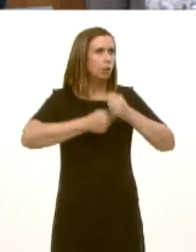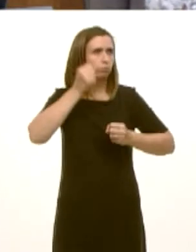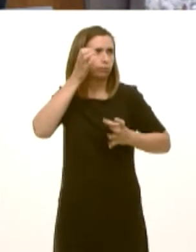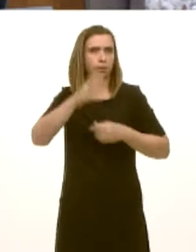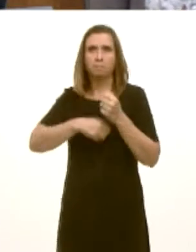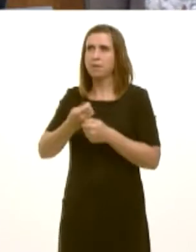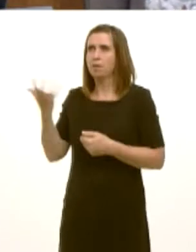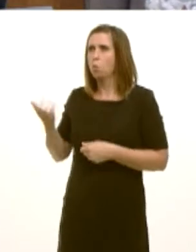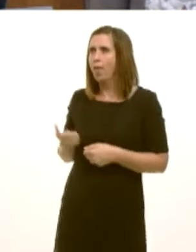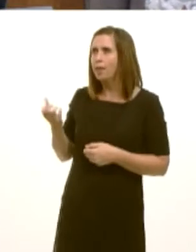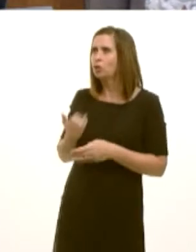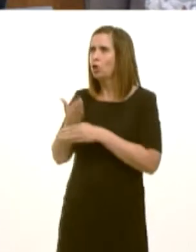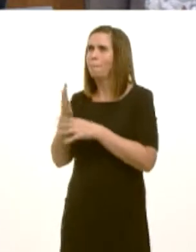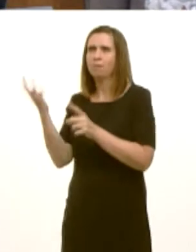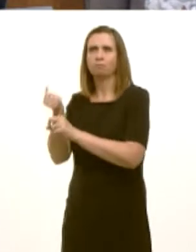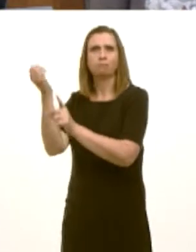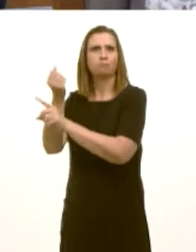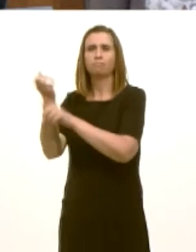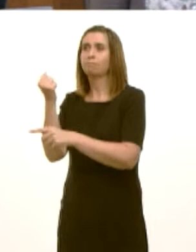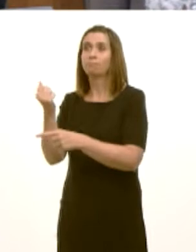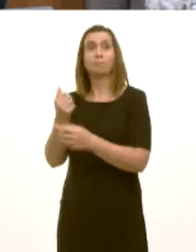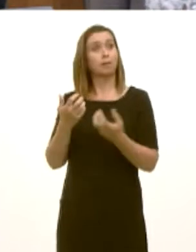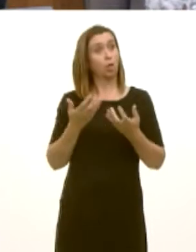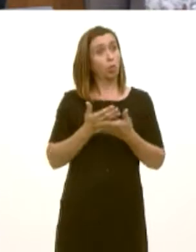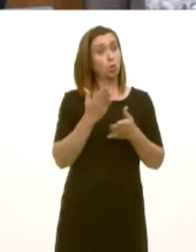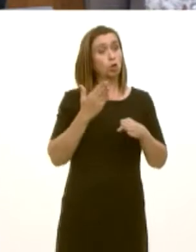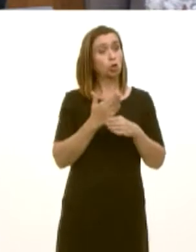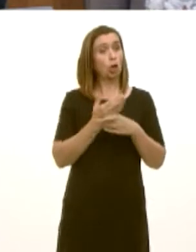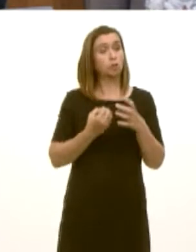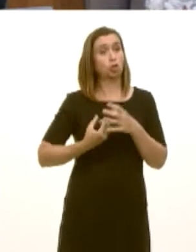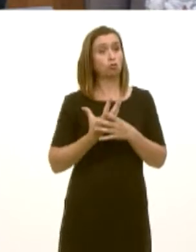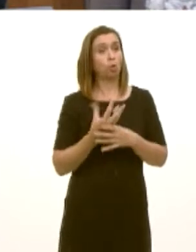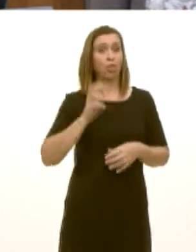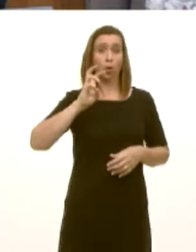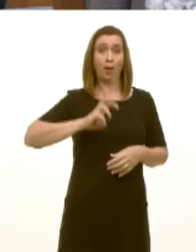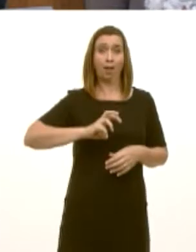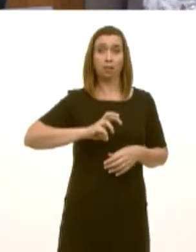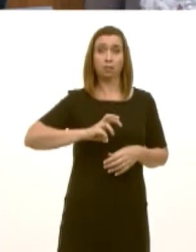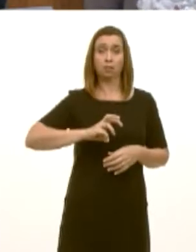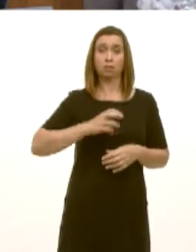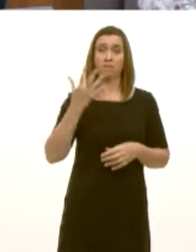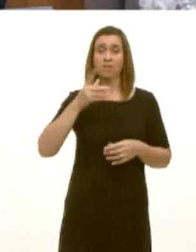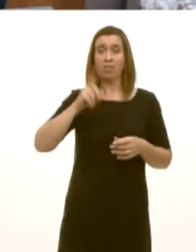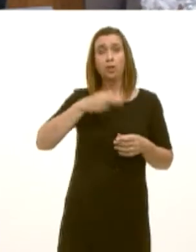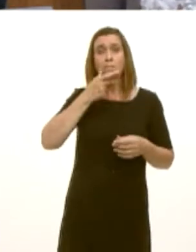One of the ways weíve done that, of course, is through Jobs Growth Wales, with almost 15,000 young people finding a meaningful job opportunity with the help of Welsh Government